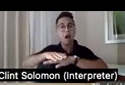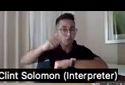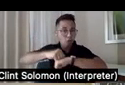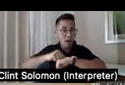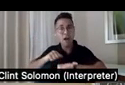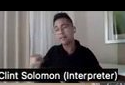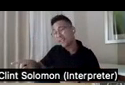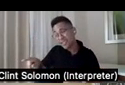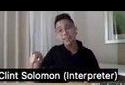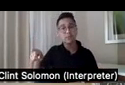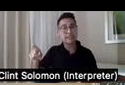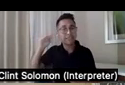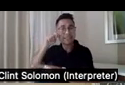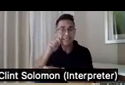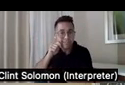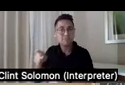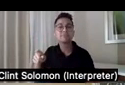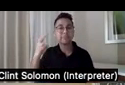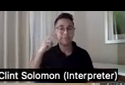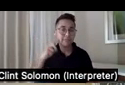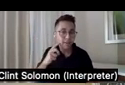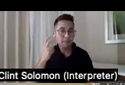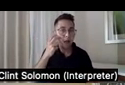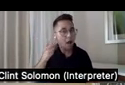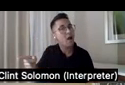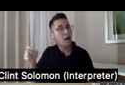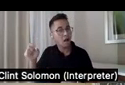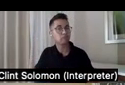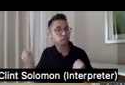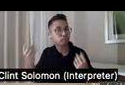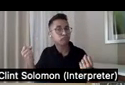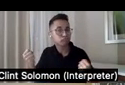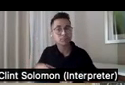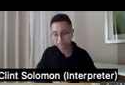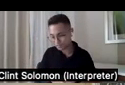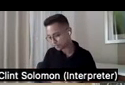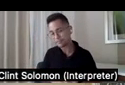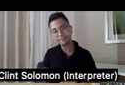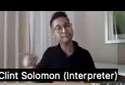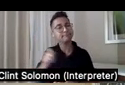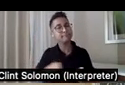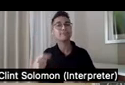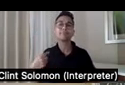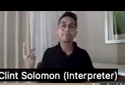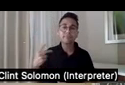who is deafblind in signs um so they wrote we sat on a rock and took pictures